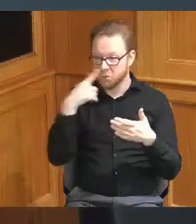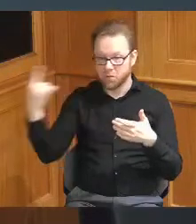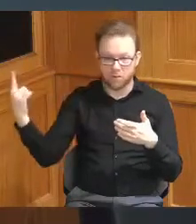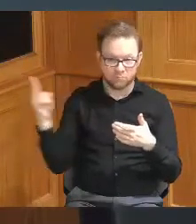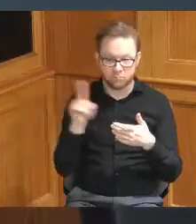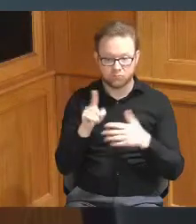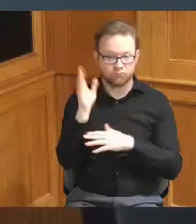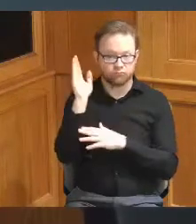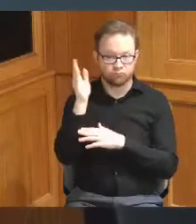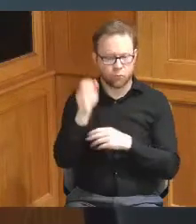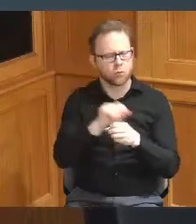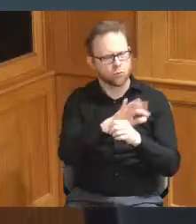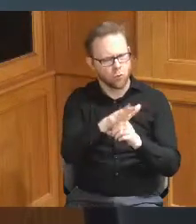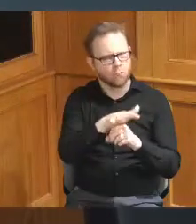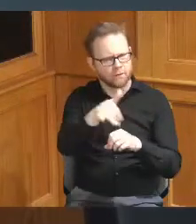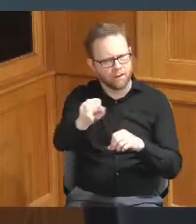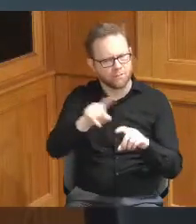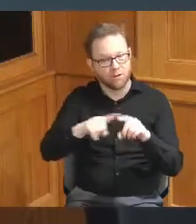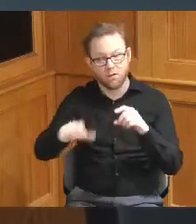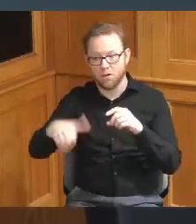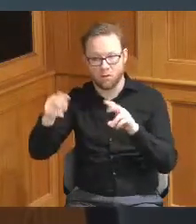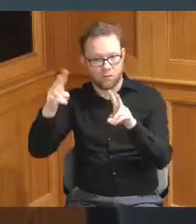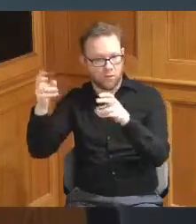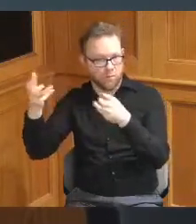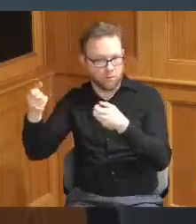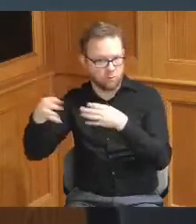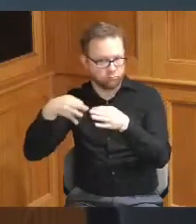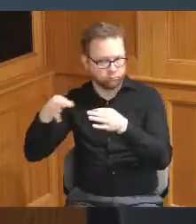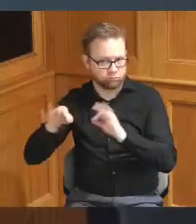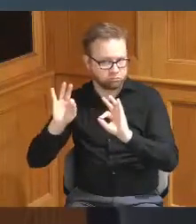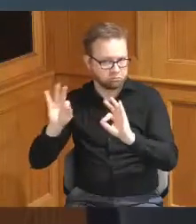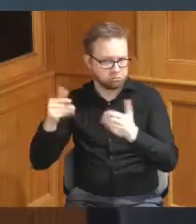not just Covid but if there's anything else you want to talk about as it relates to Public Health